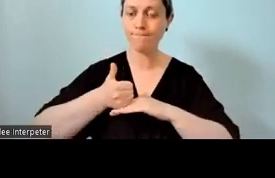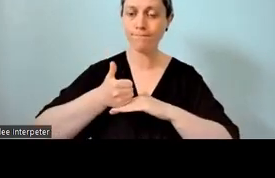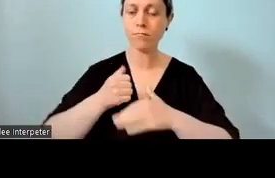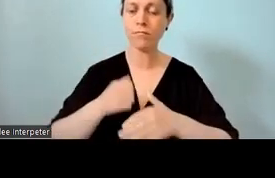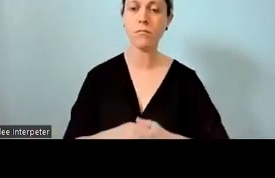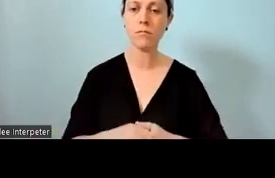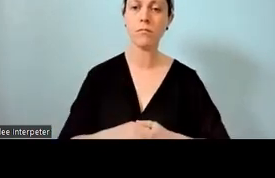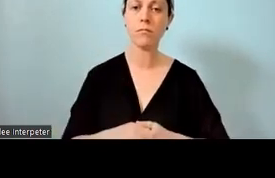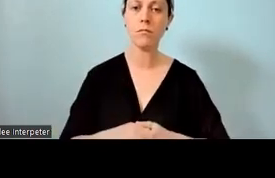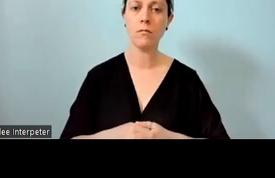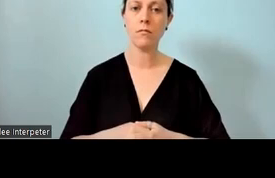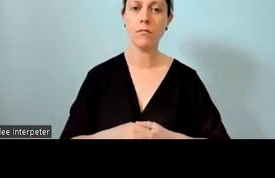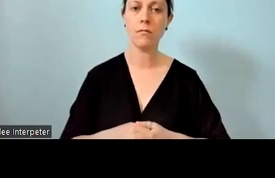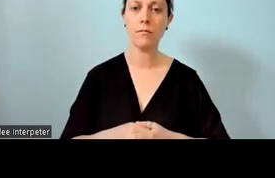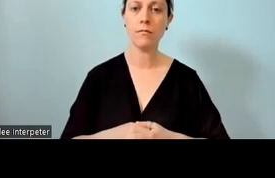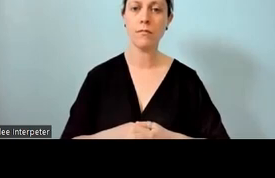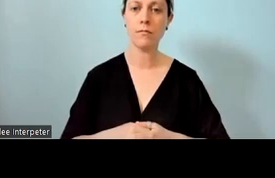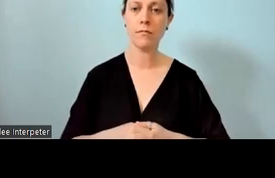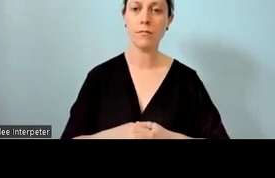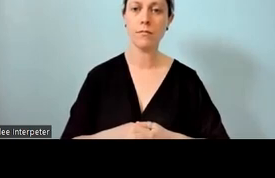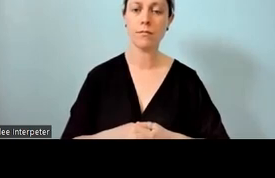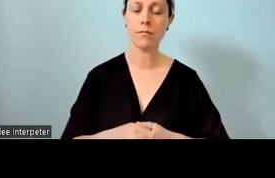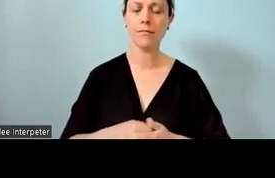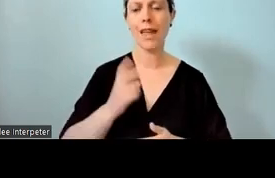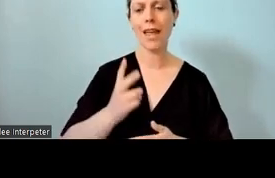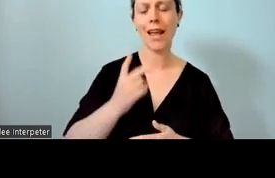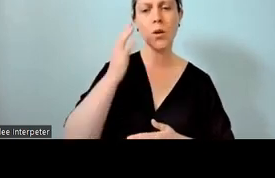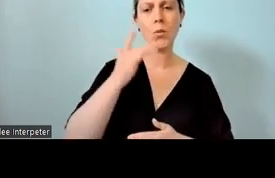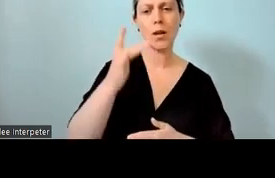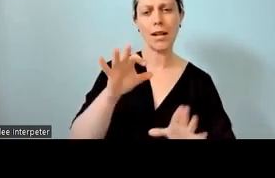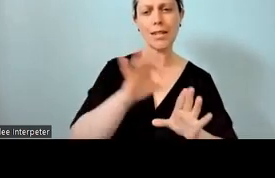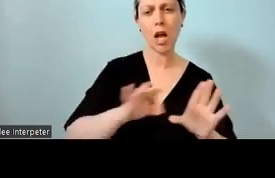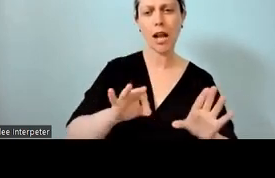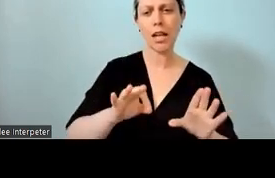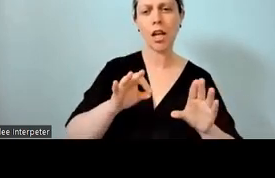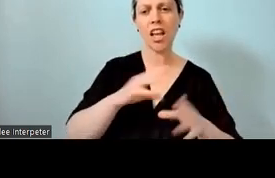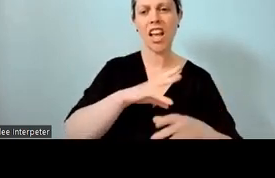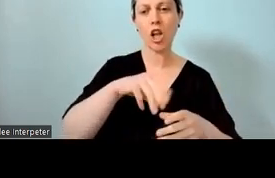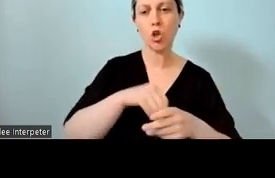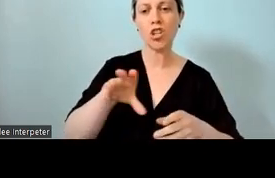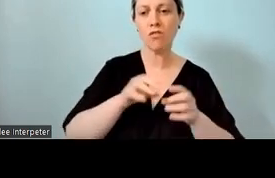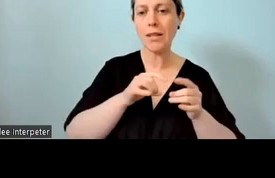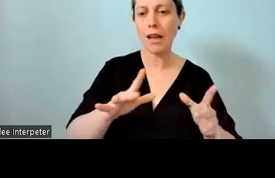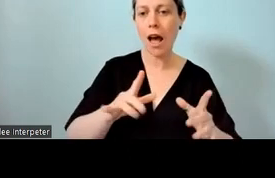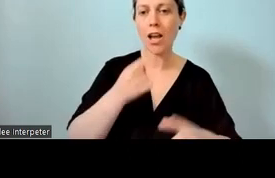and this is again part of our thinking about designing for inclusion from the outset. Not to go, "Here We've got the practises,